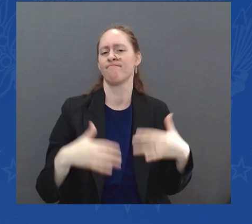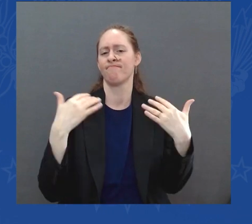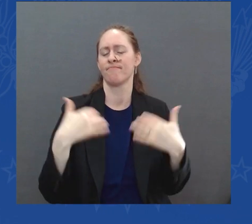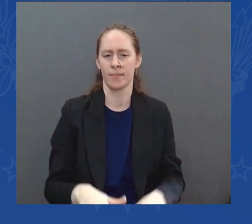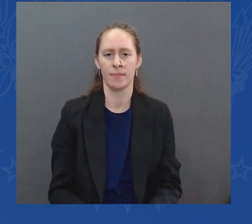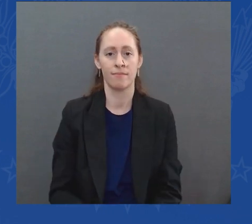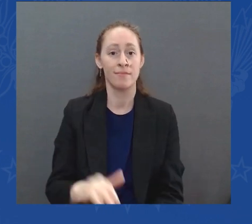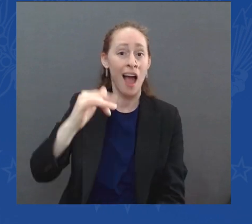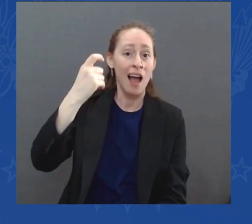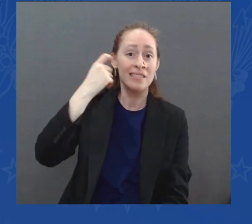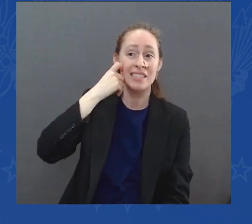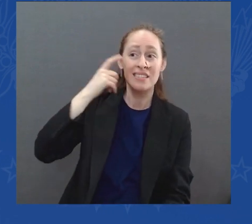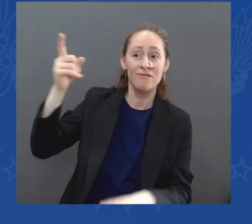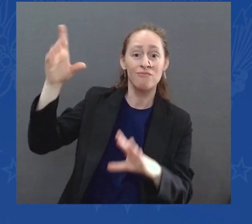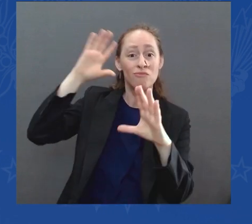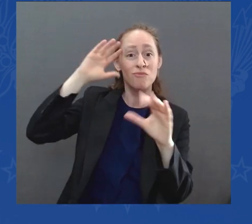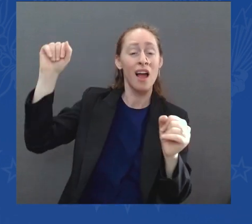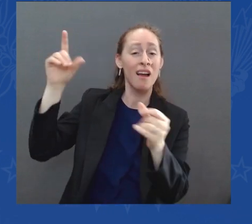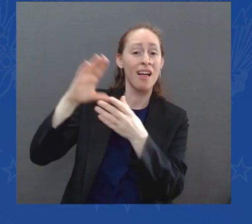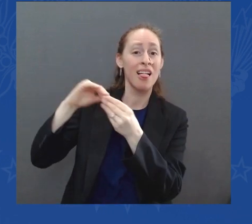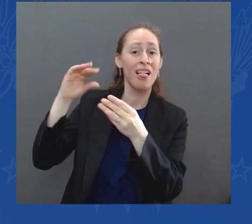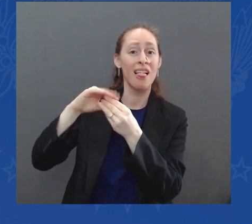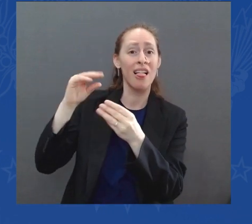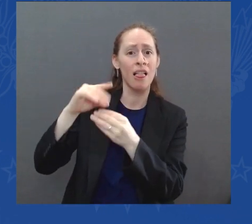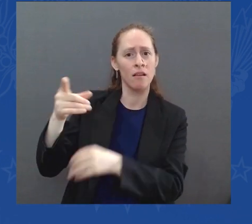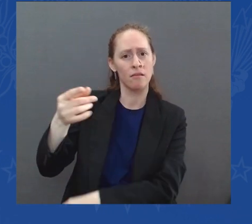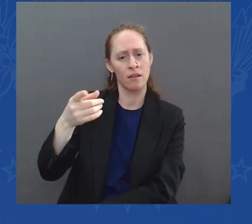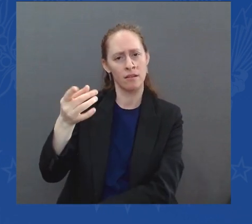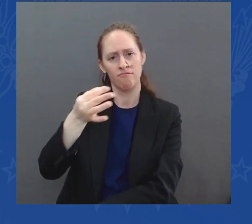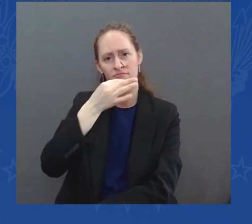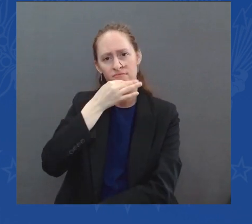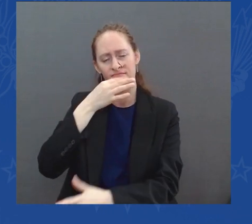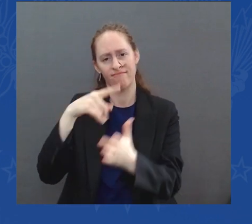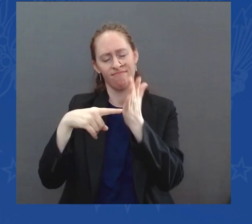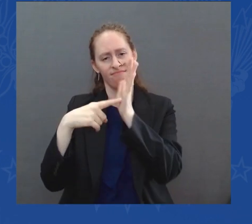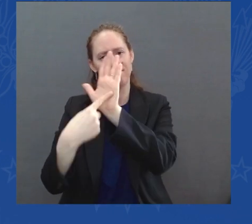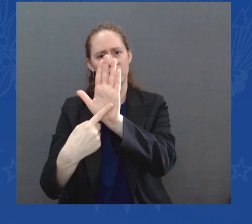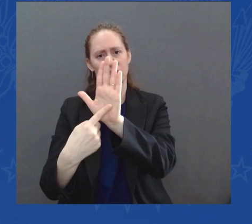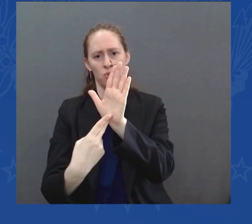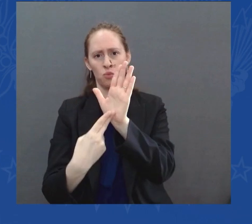to the terror of lynching, which speaks, of course, to the role that we have known.